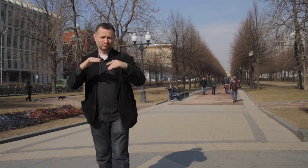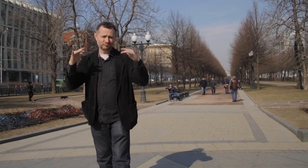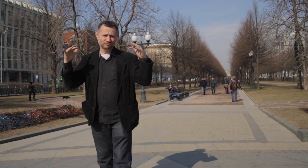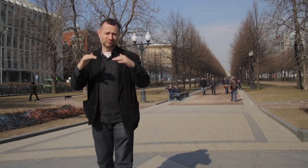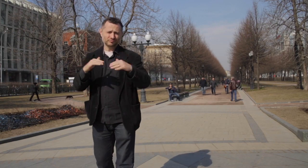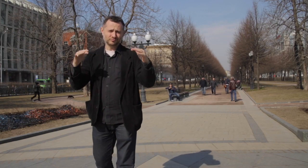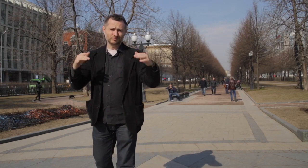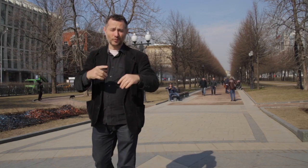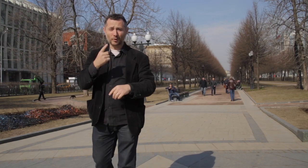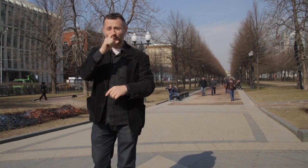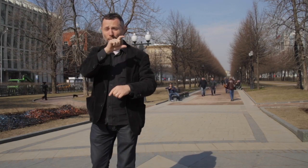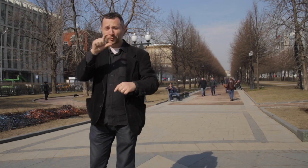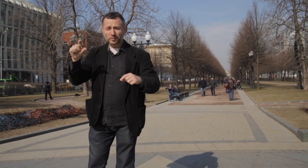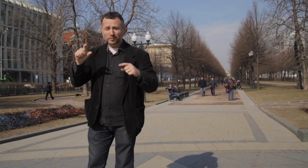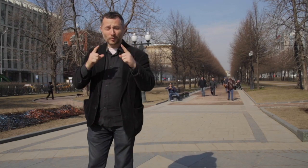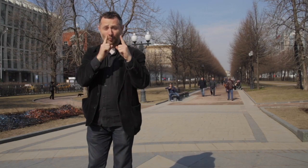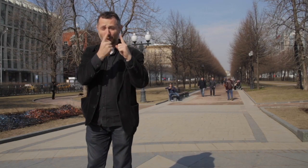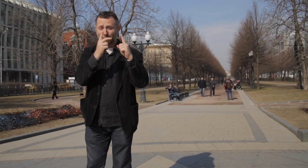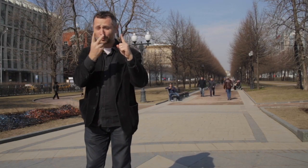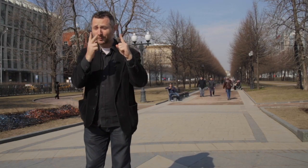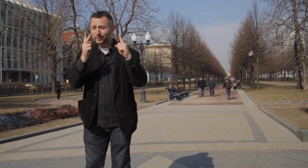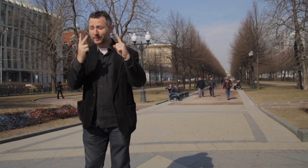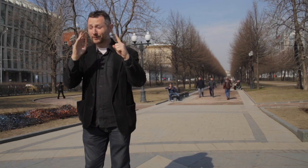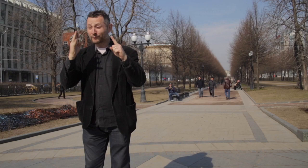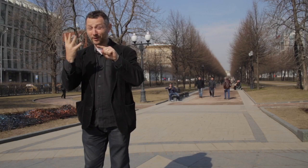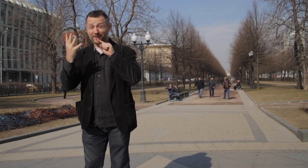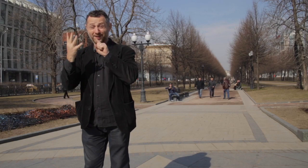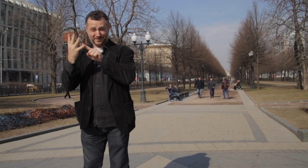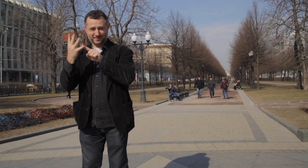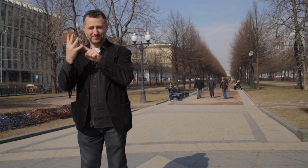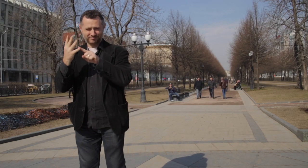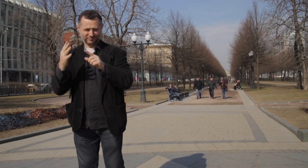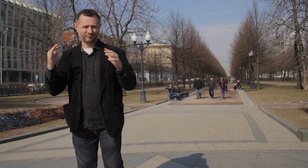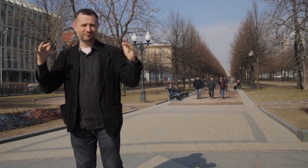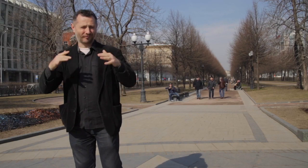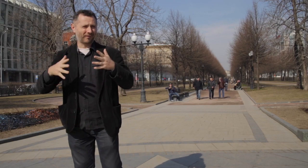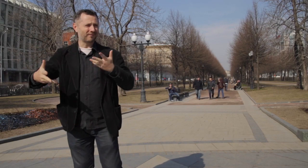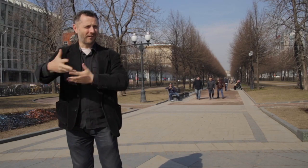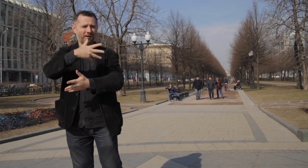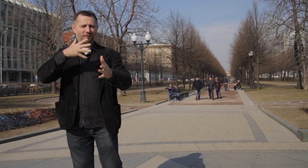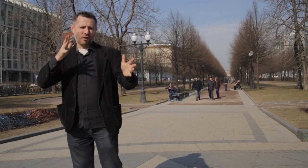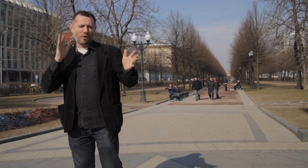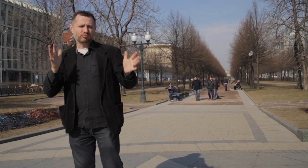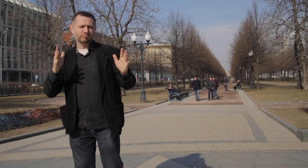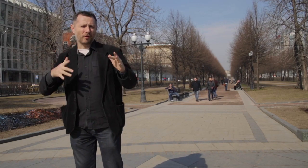to meet and socialize every Thursday here at the statues of the clowns as well down